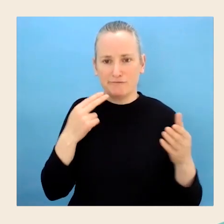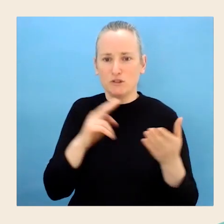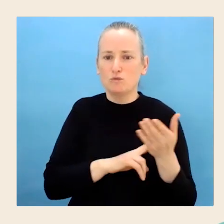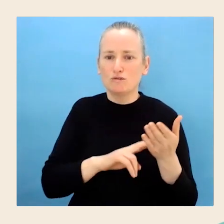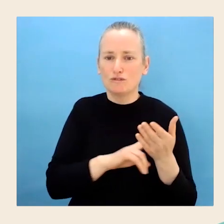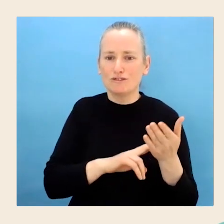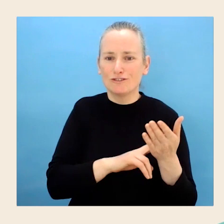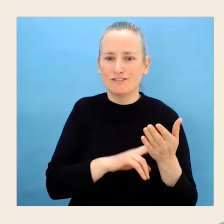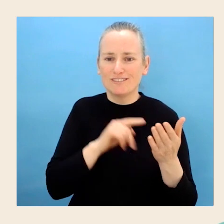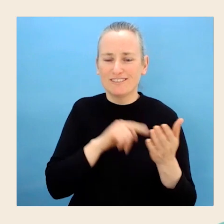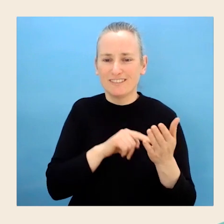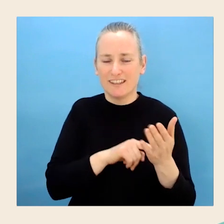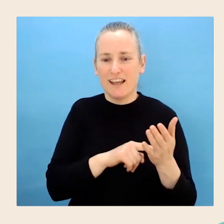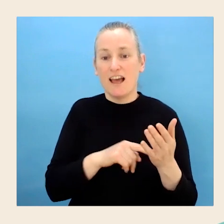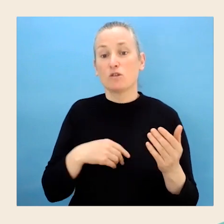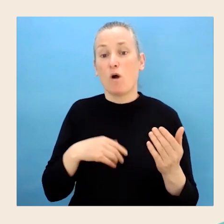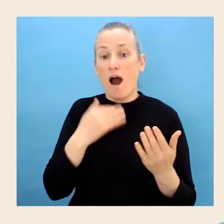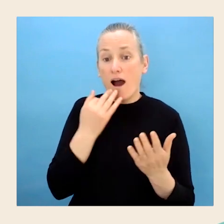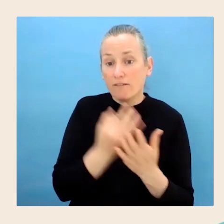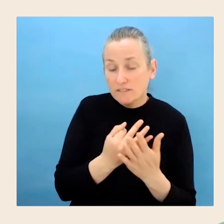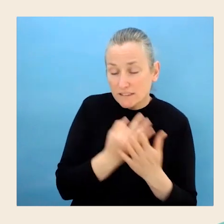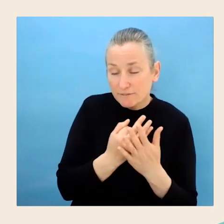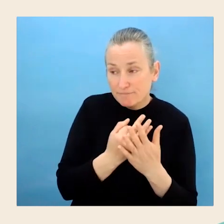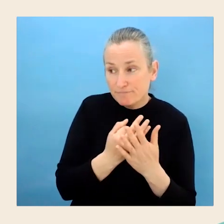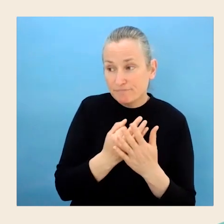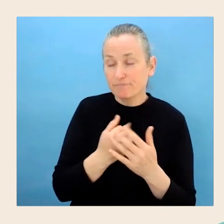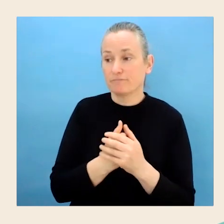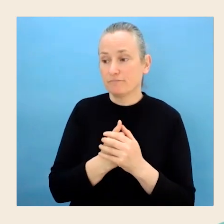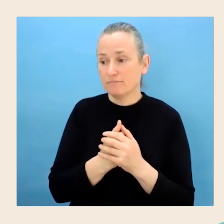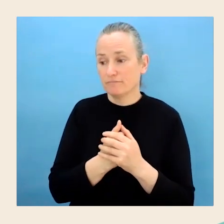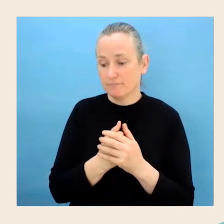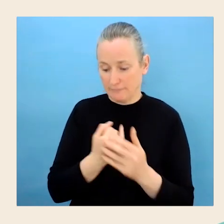that identities are compartmentalised.